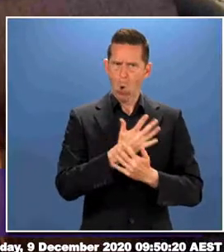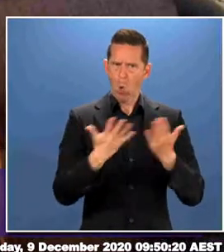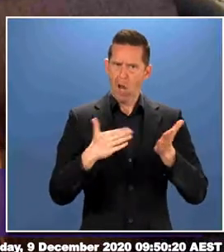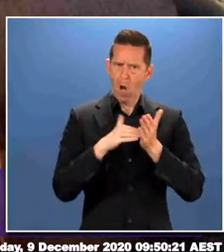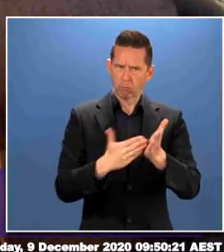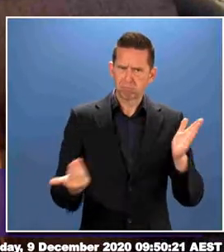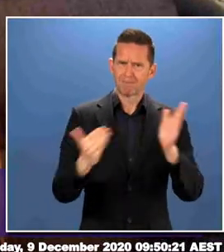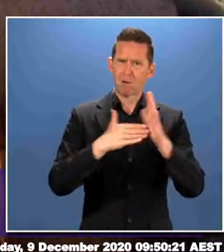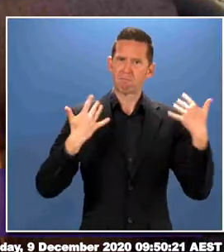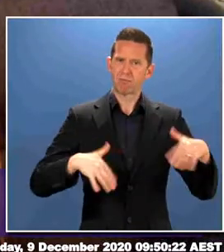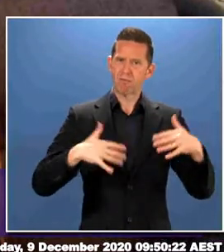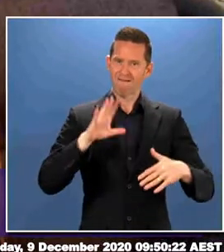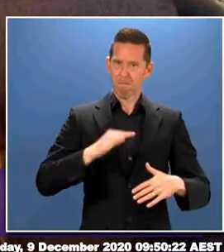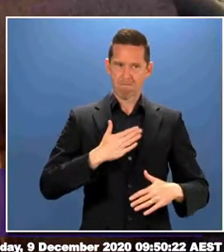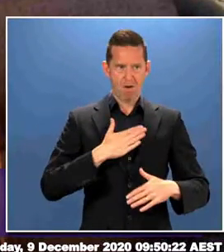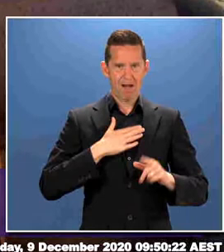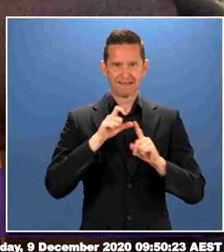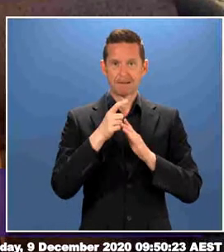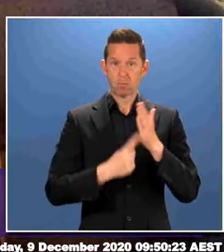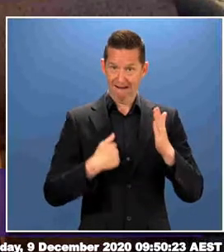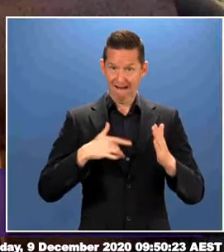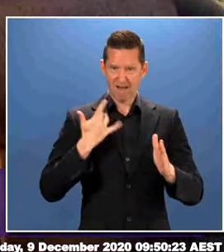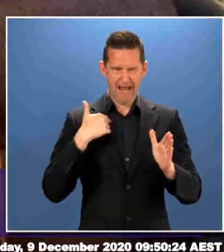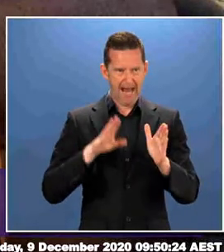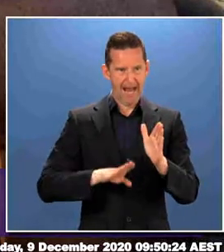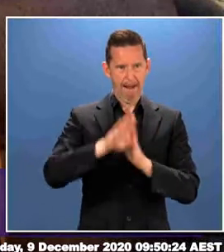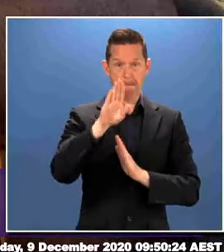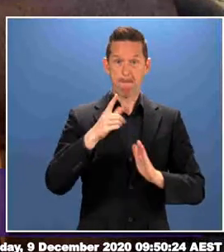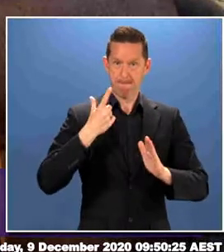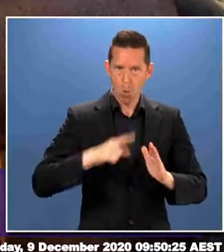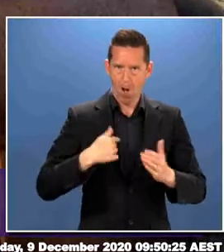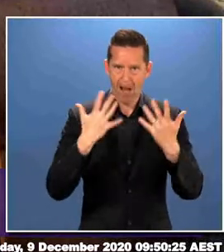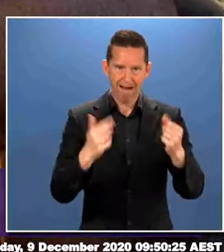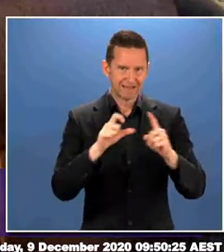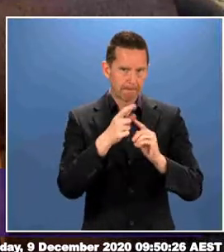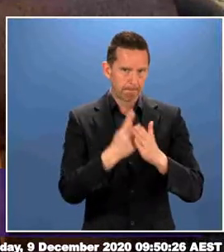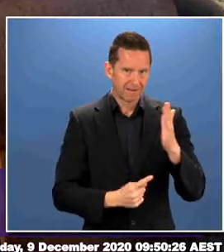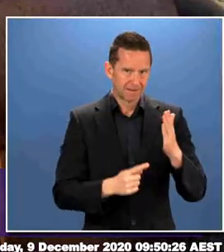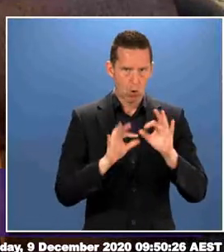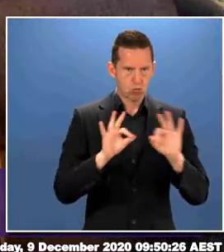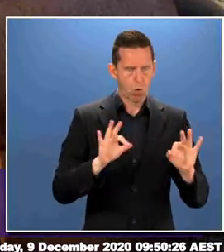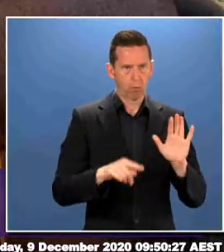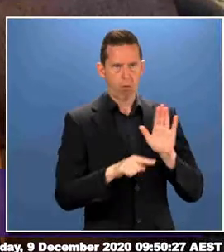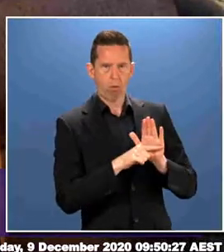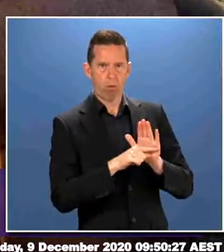and that I am succeeding because of my disability and not in spite of it. And that some of the things that I bring to the work I do to my